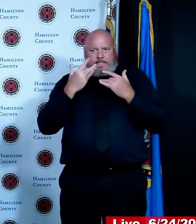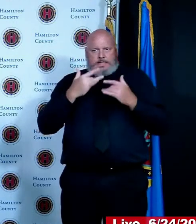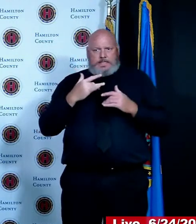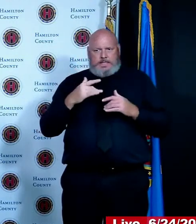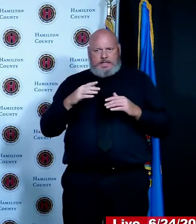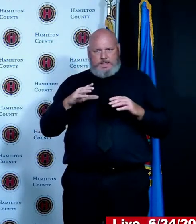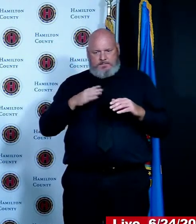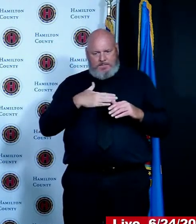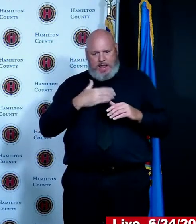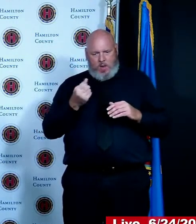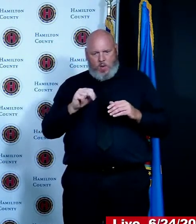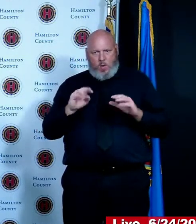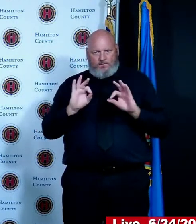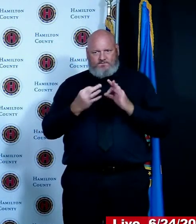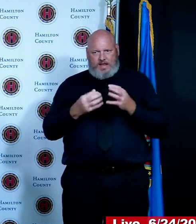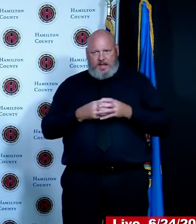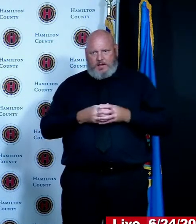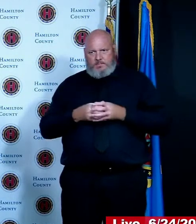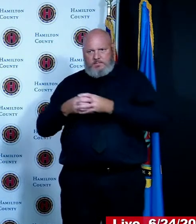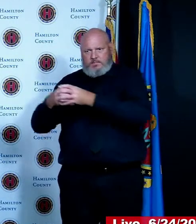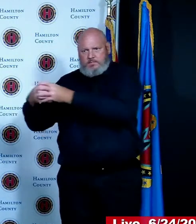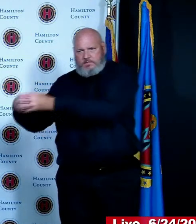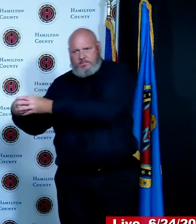that you're quarantined with what advice would you give people on that you know